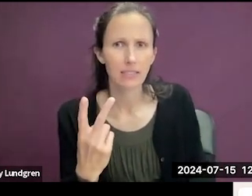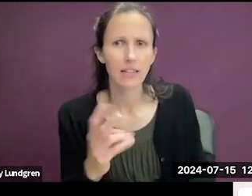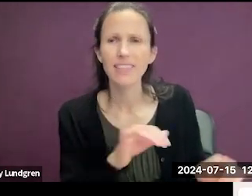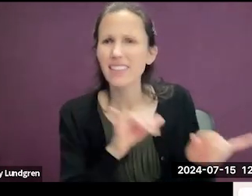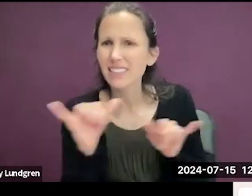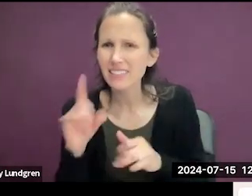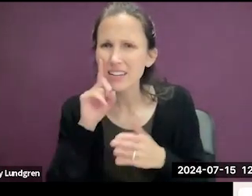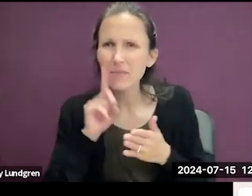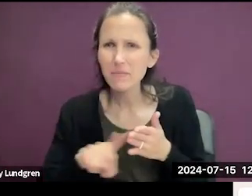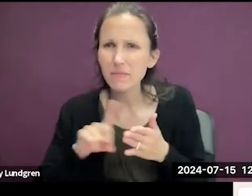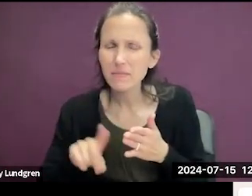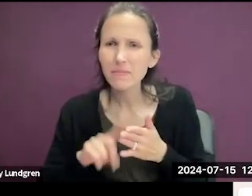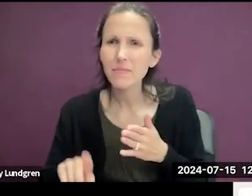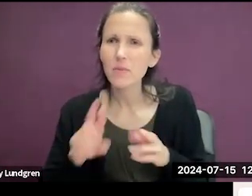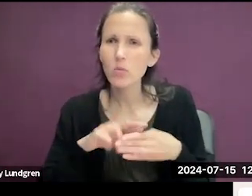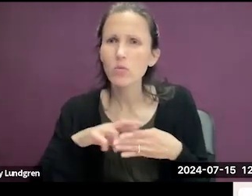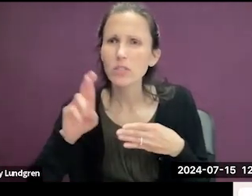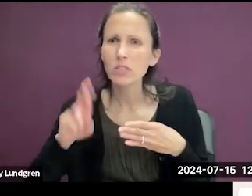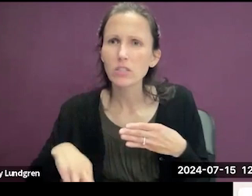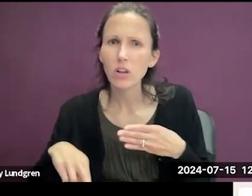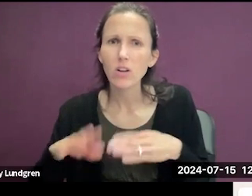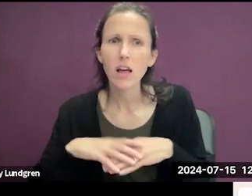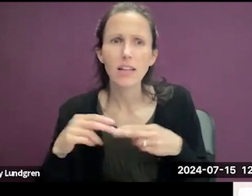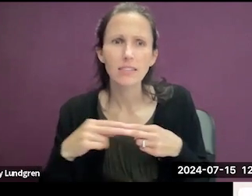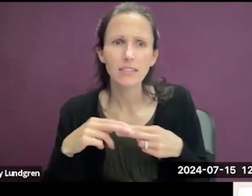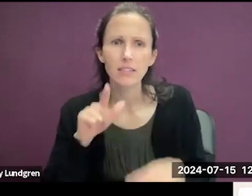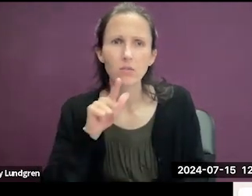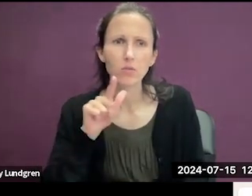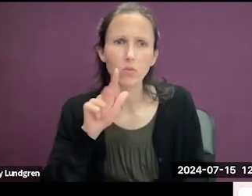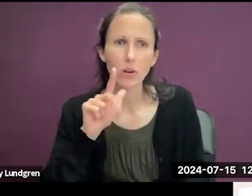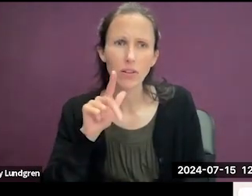from slide 23 when I try to inspect slide 26,